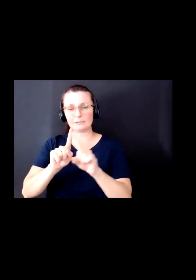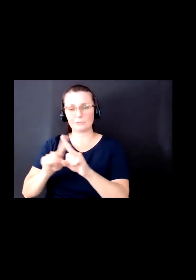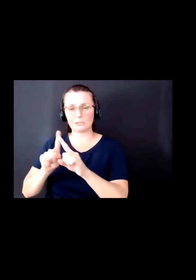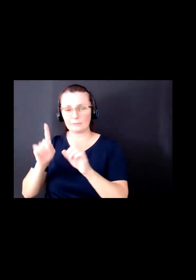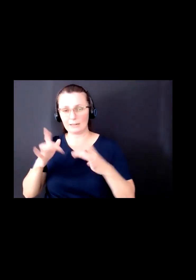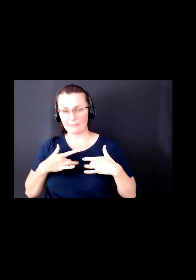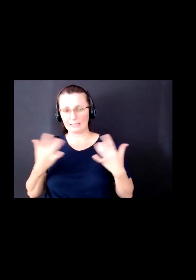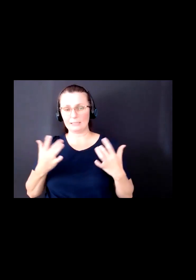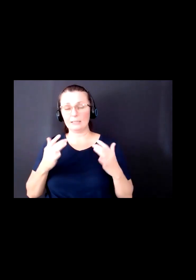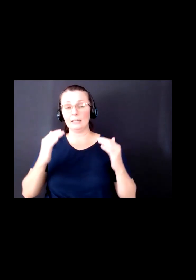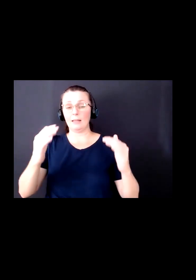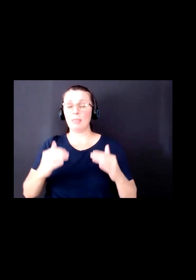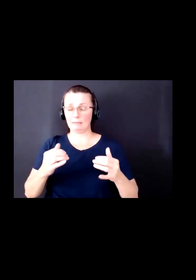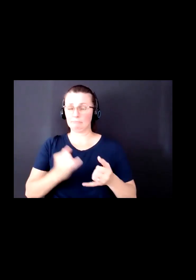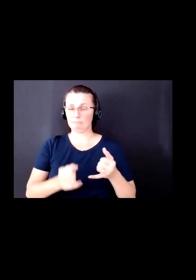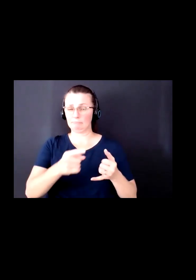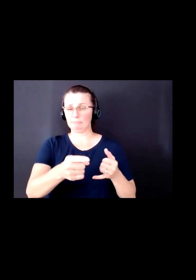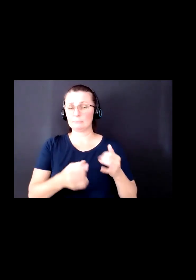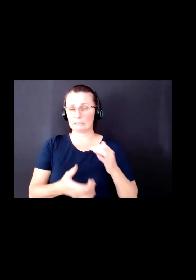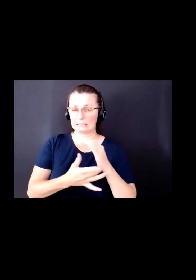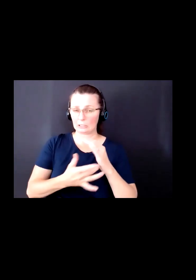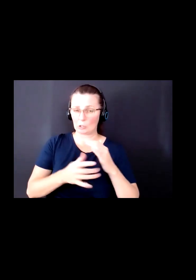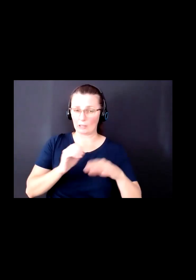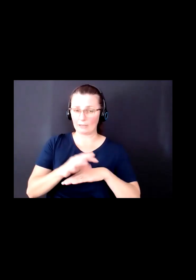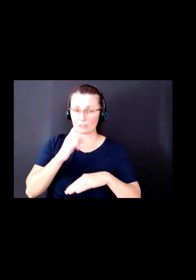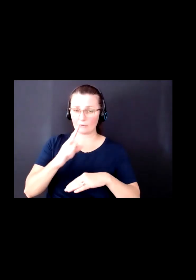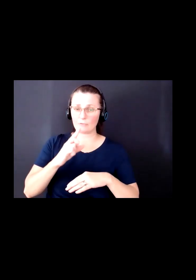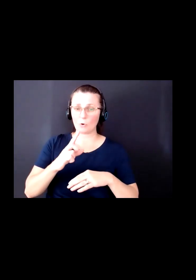adviser to local commissions on disabilities. We speak with